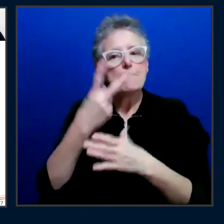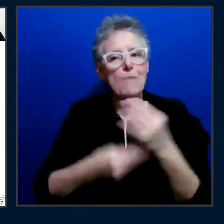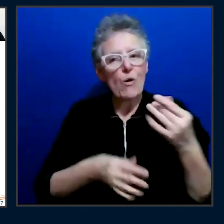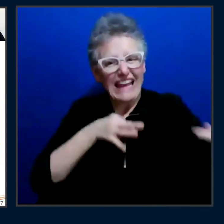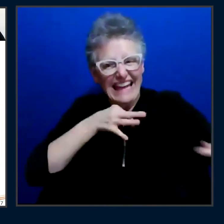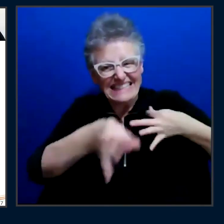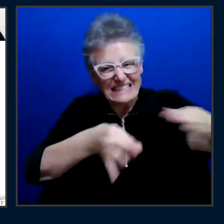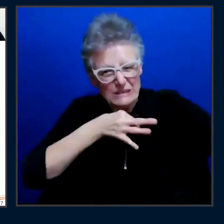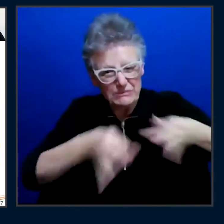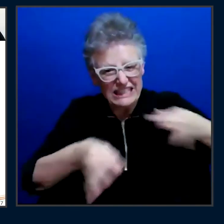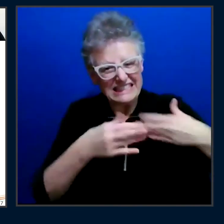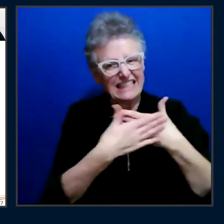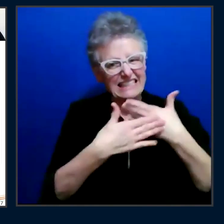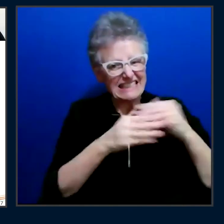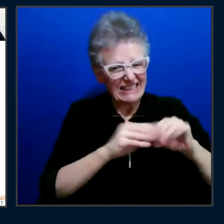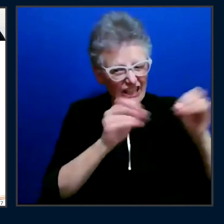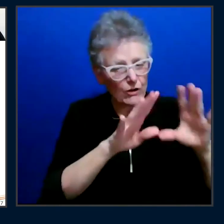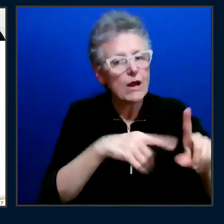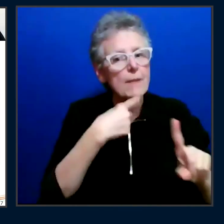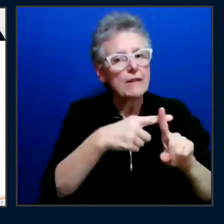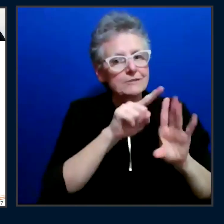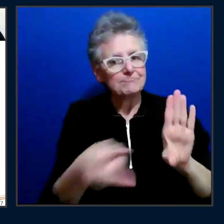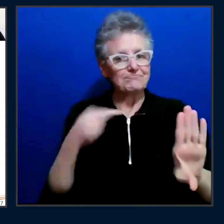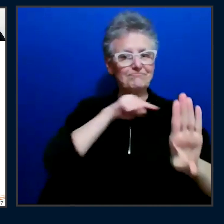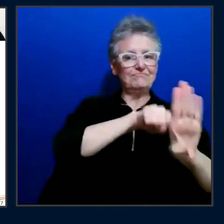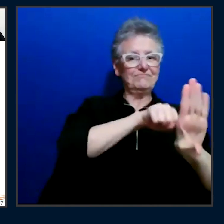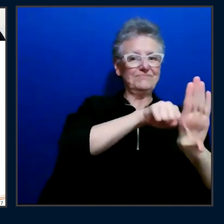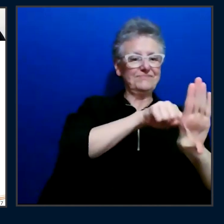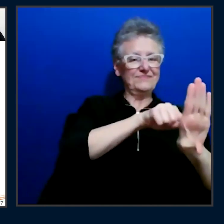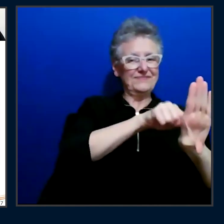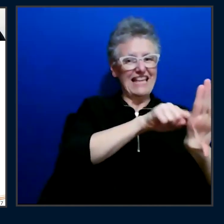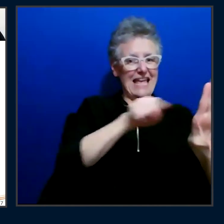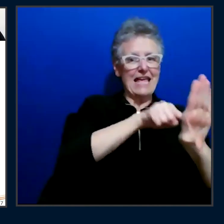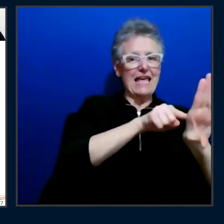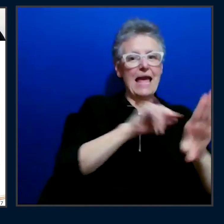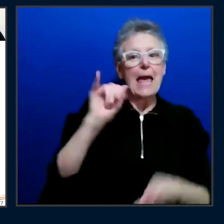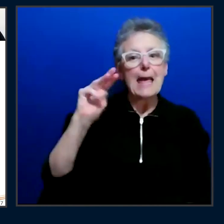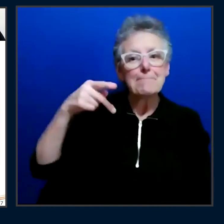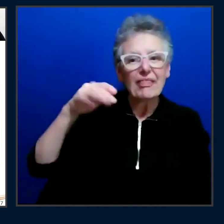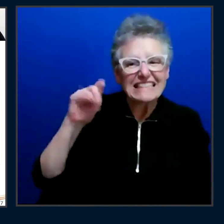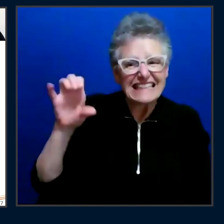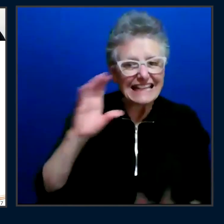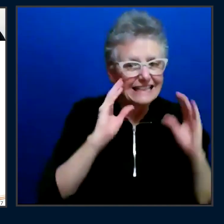both explicit and implicit instruction.